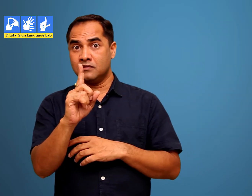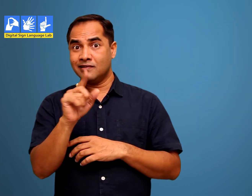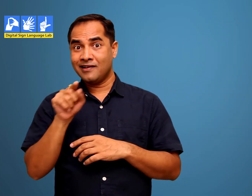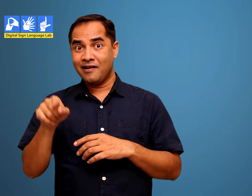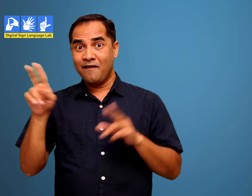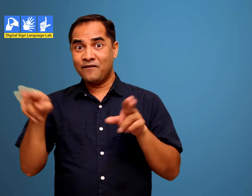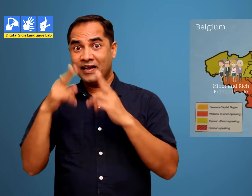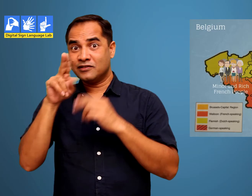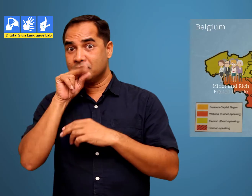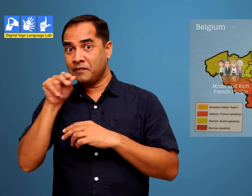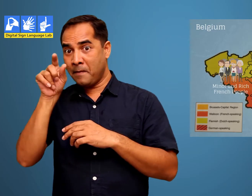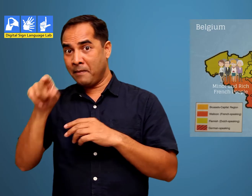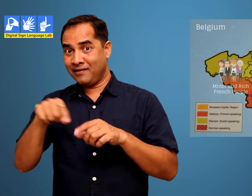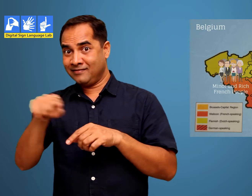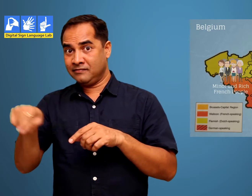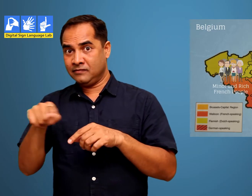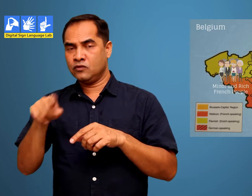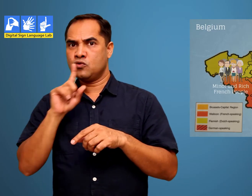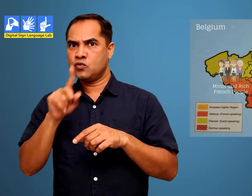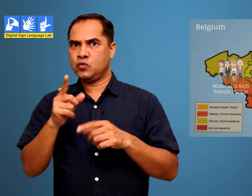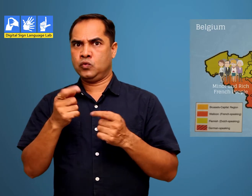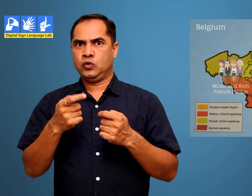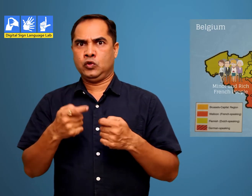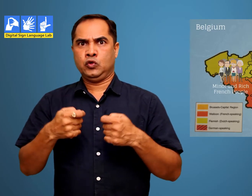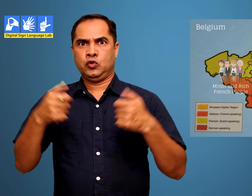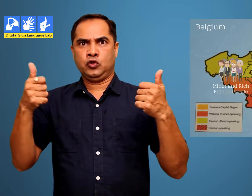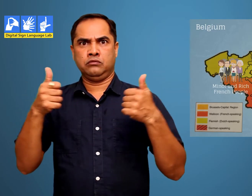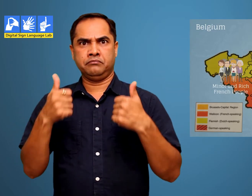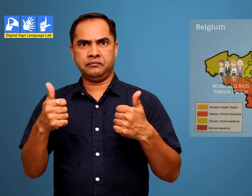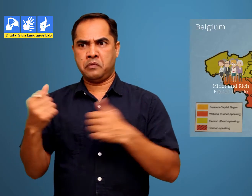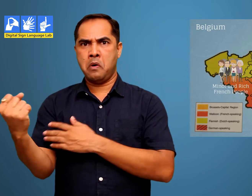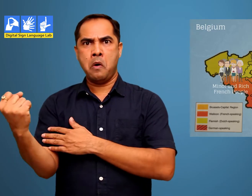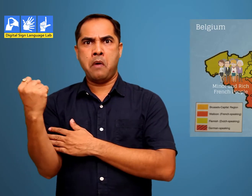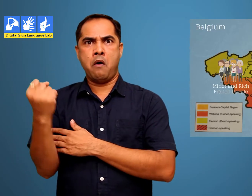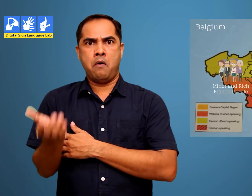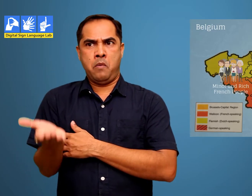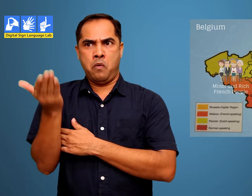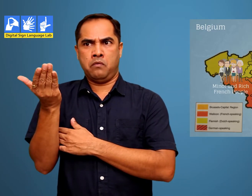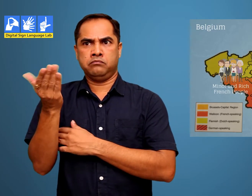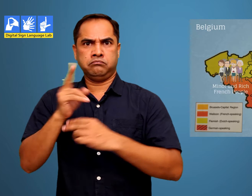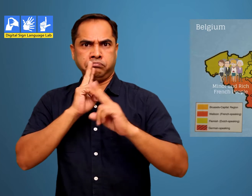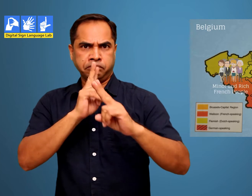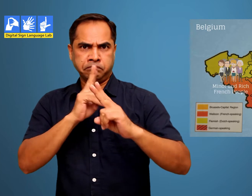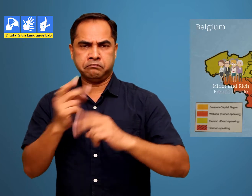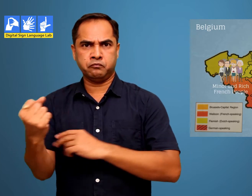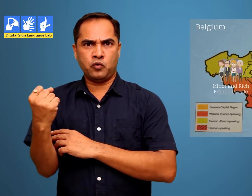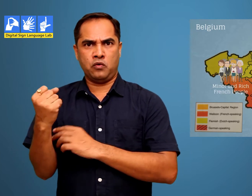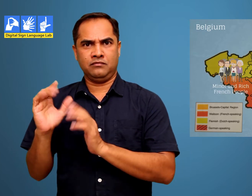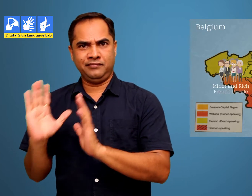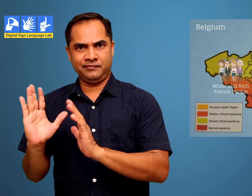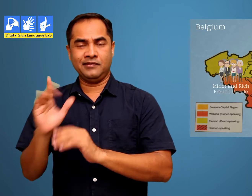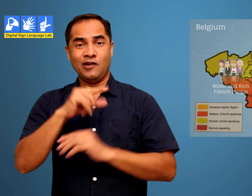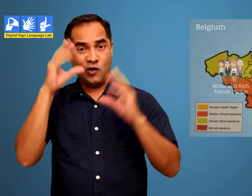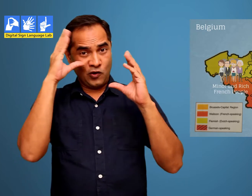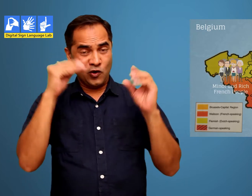they're rich and more powerful as compared to Dutch people which are